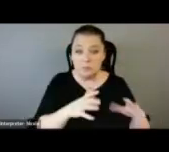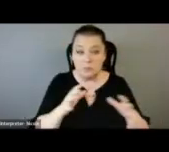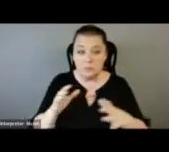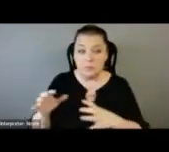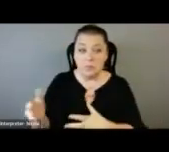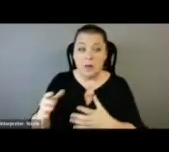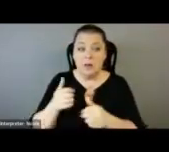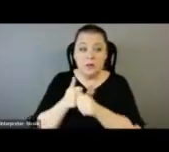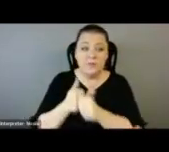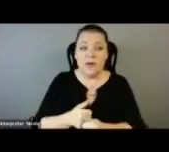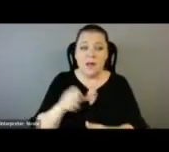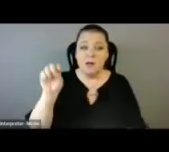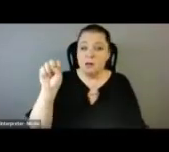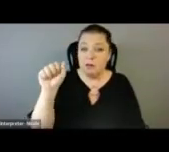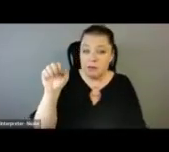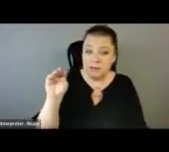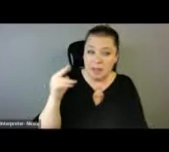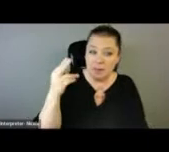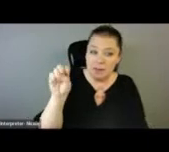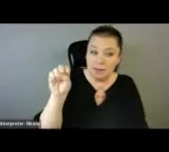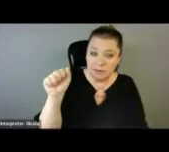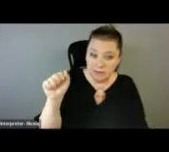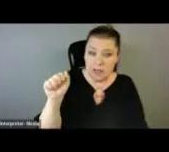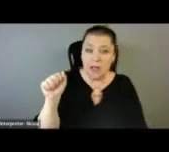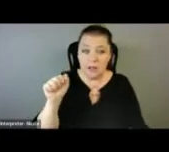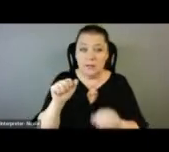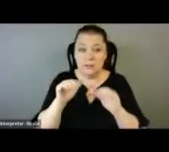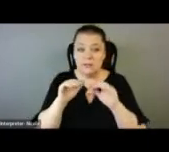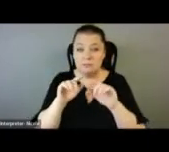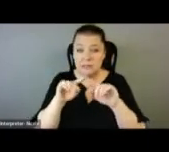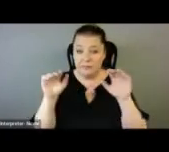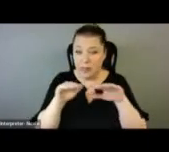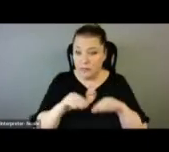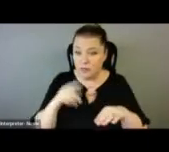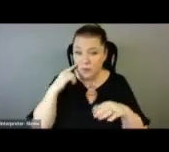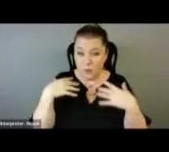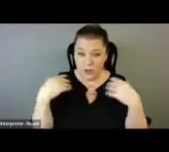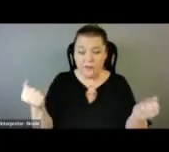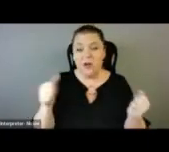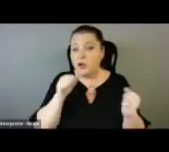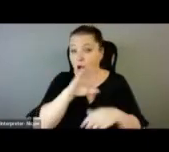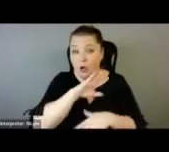dimensions on recovery. So this these aren't all the answer items, but these are the ones that we felt fit into these